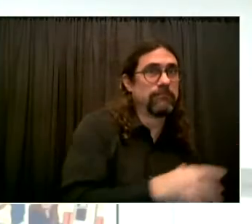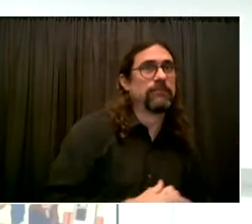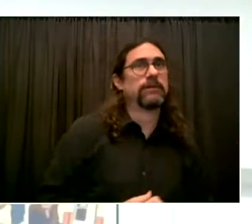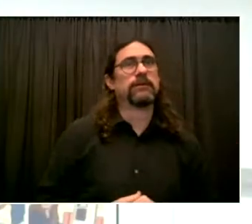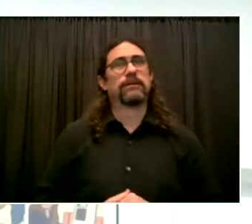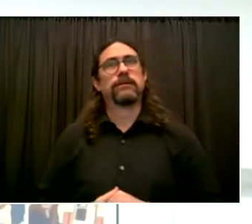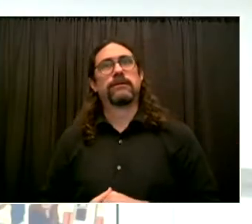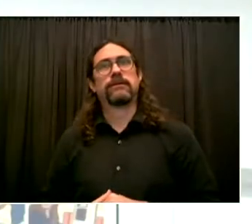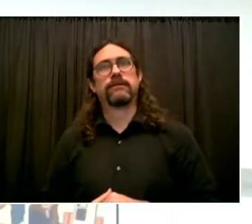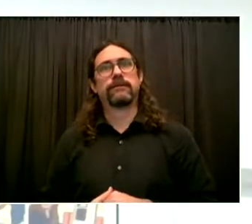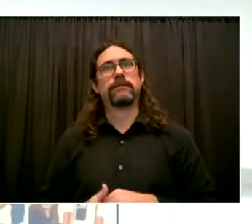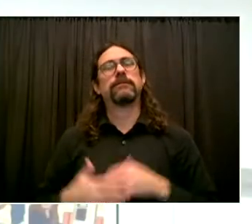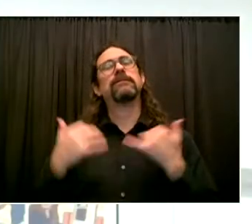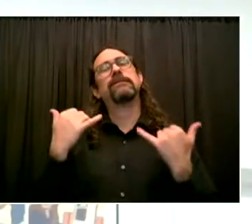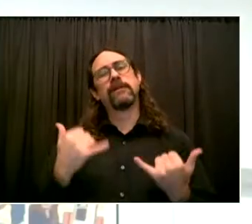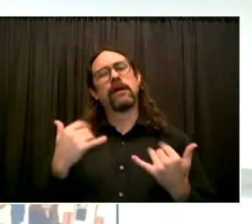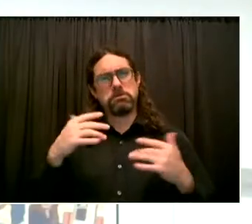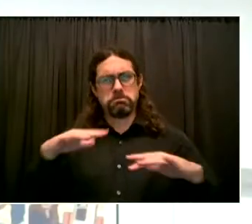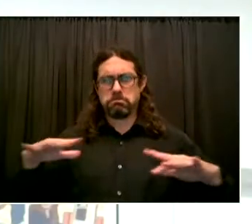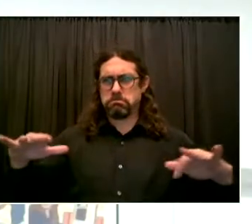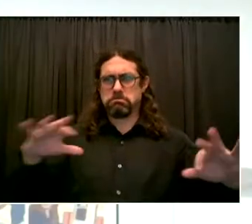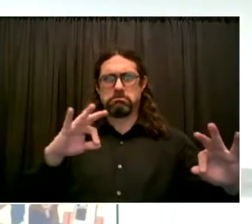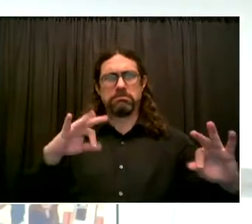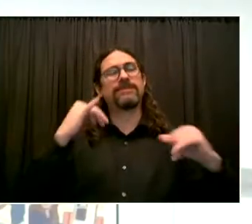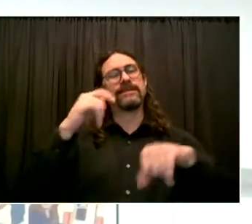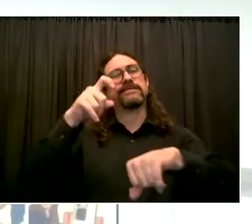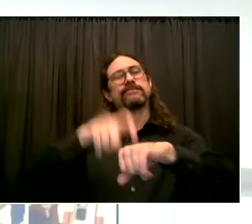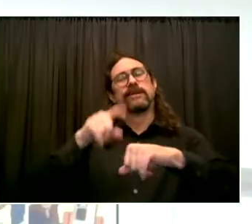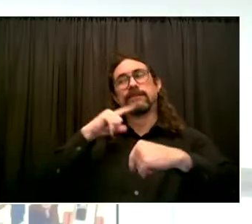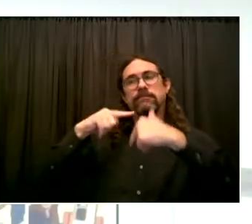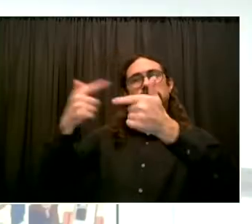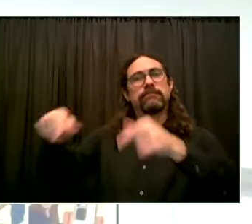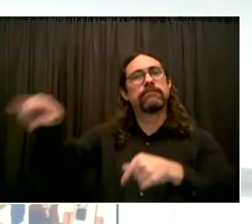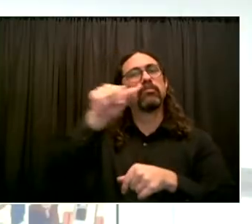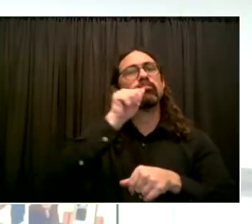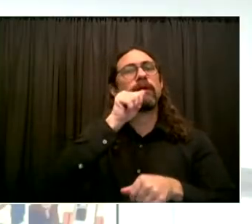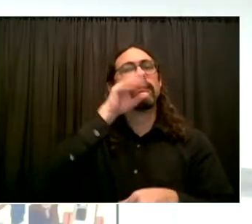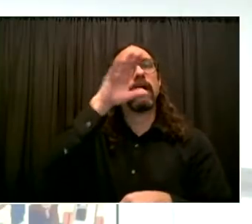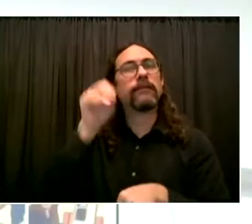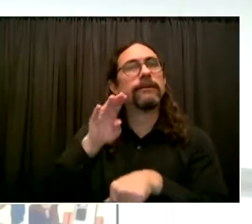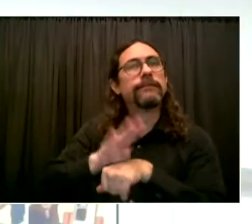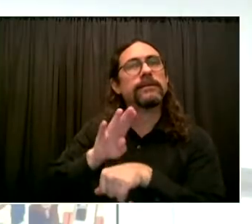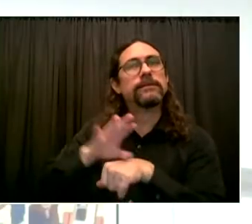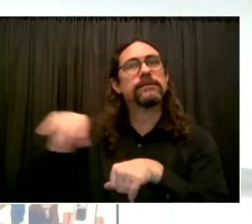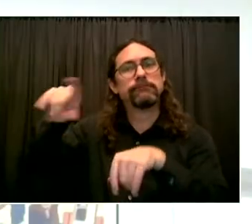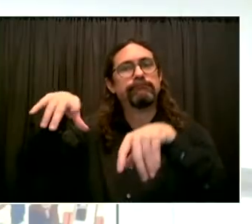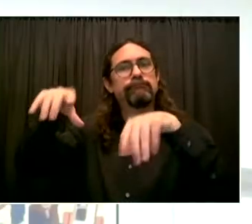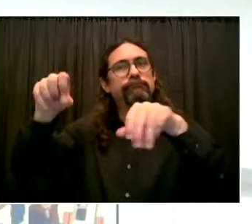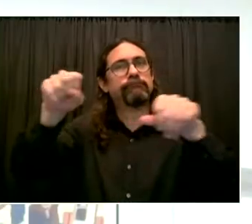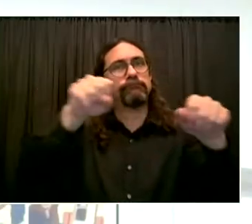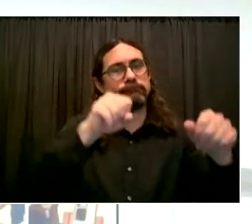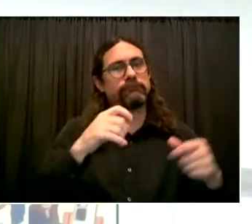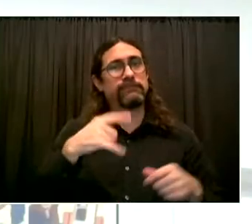RWOKERS, SCHOOL STAFF AND PUBLIC EMPLOYEES. NOW IT'S TIME FOR THE PRIVATE SECTOR TO STEP UP AND FOLLOW SUIT.